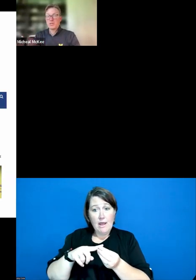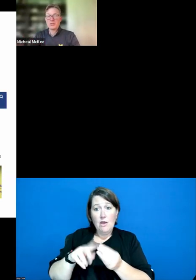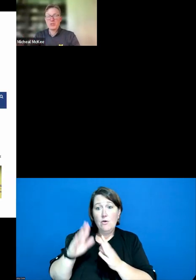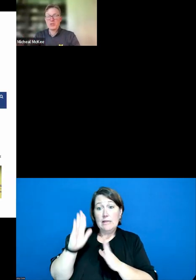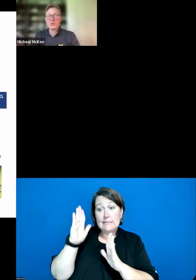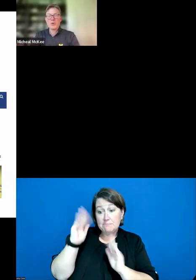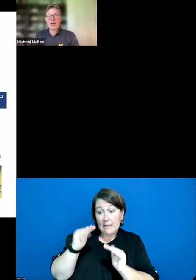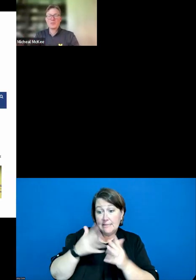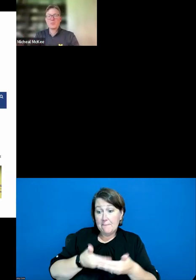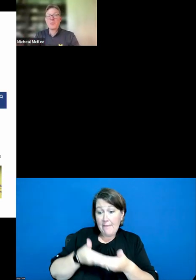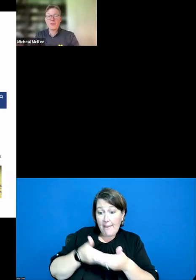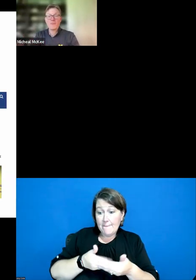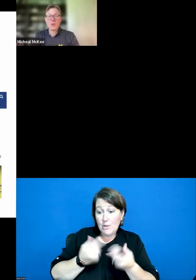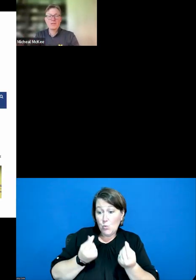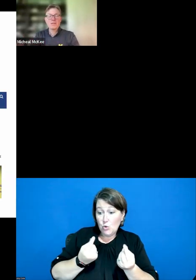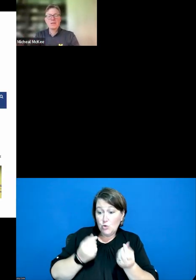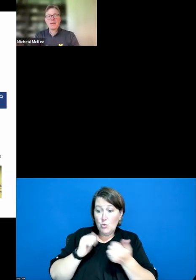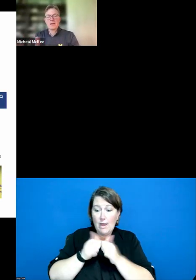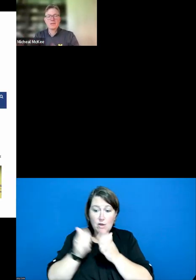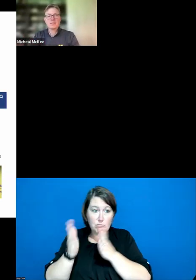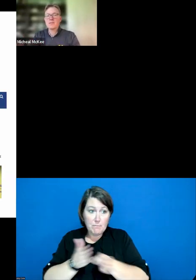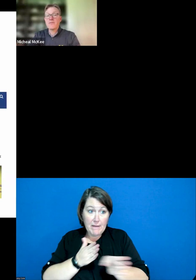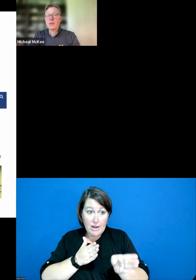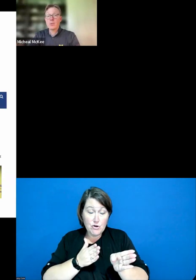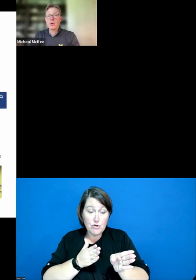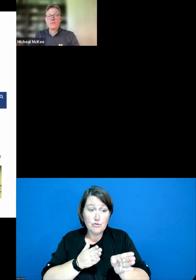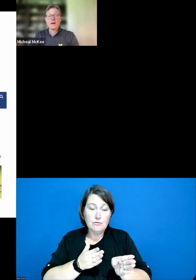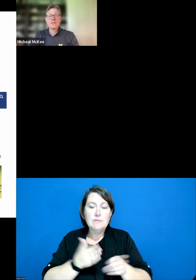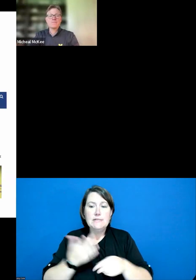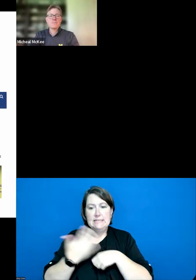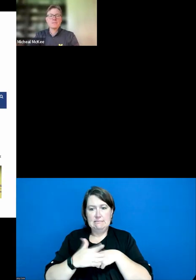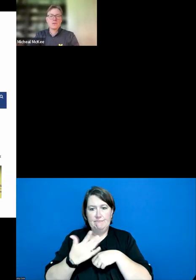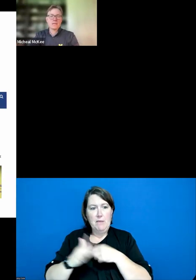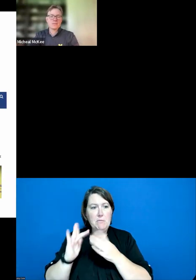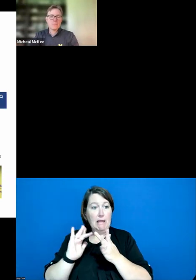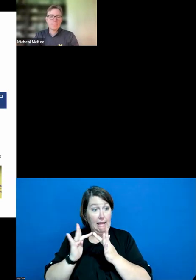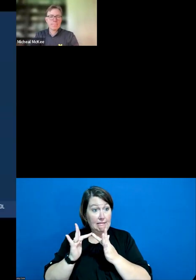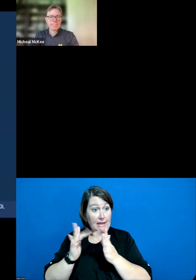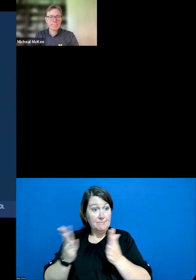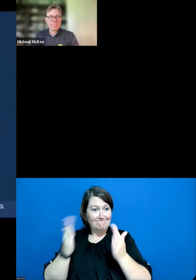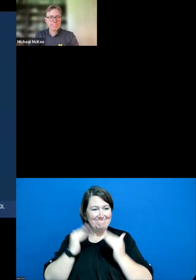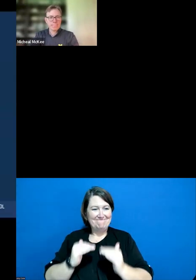what to do, how to prepare for it. And this is available online. Let's go to the next side.